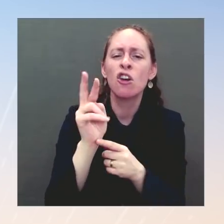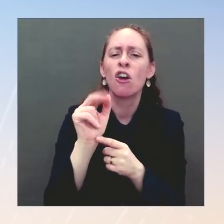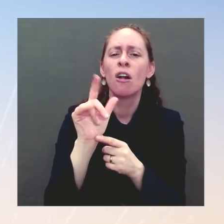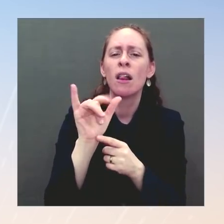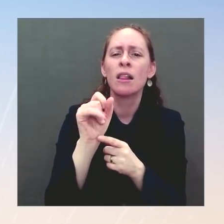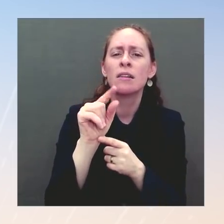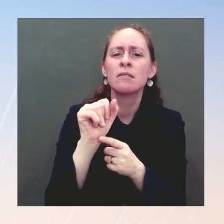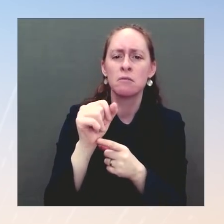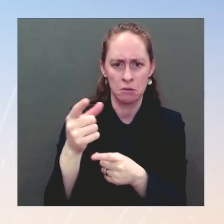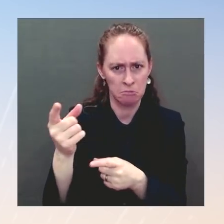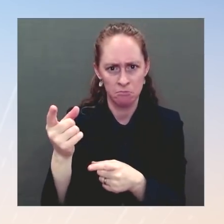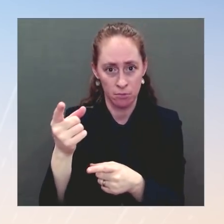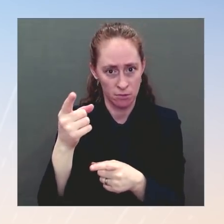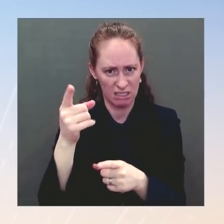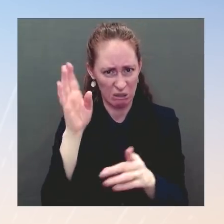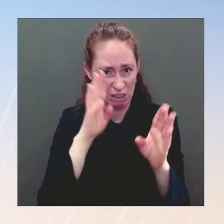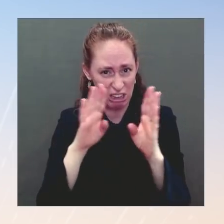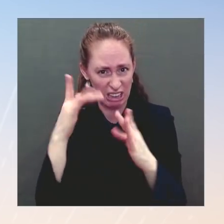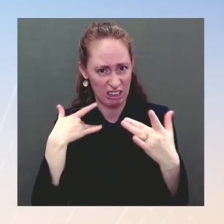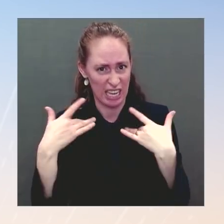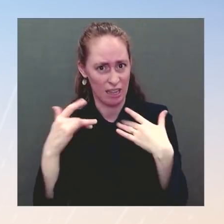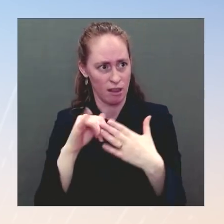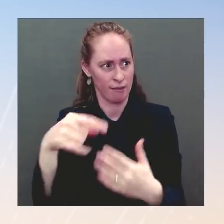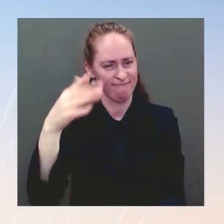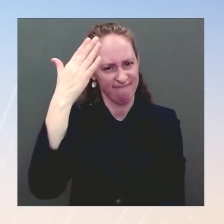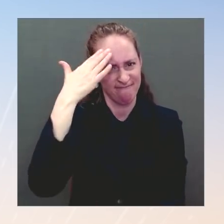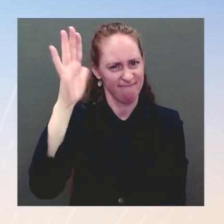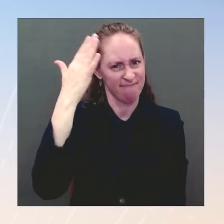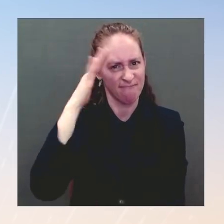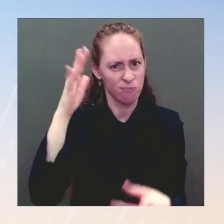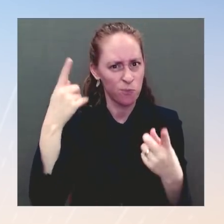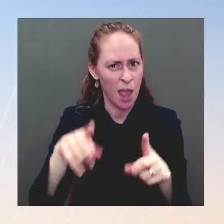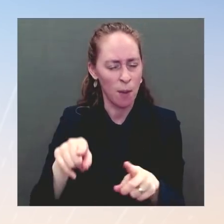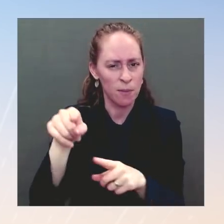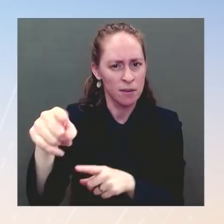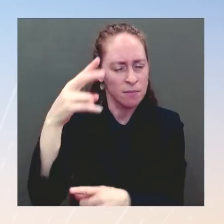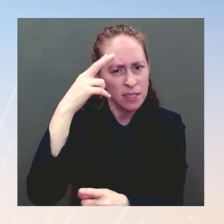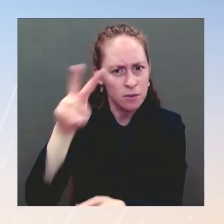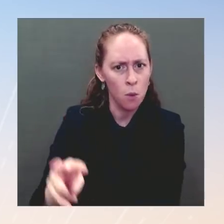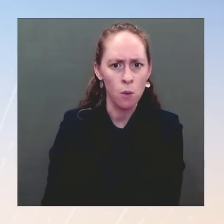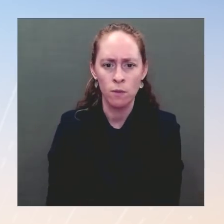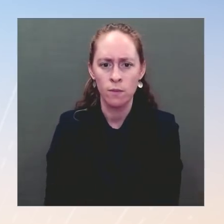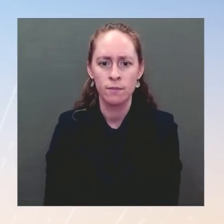the threats that have been posed to journalists in Mexico. And we've seen the threats, we've seen --